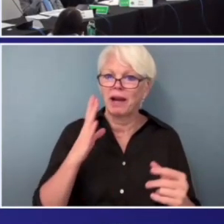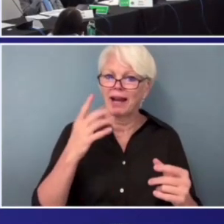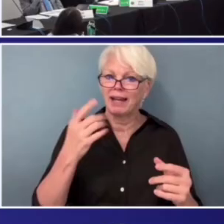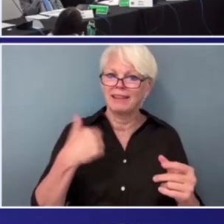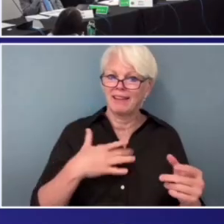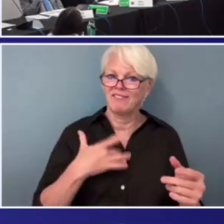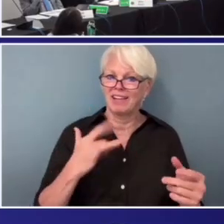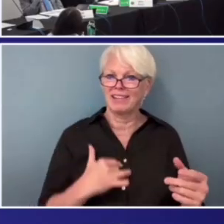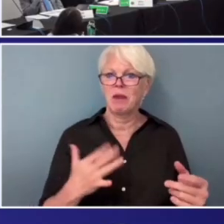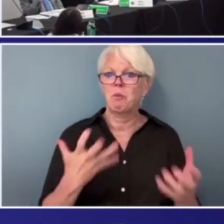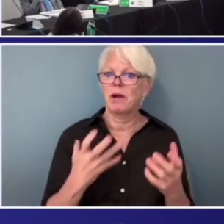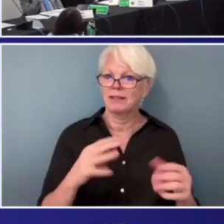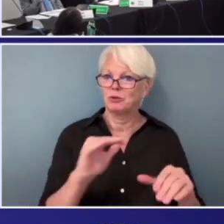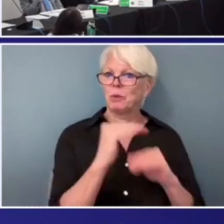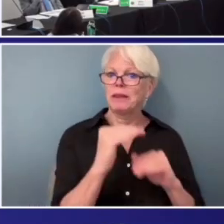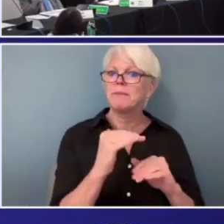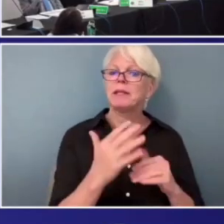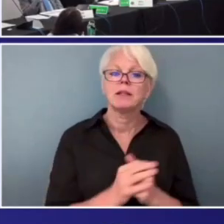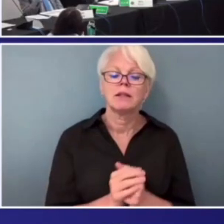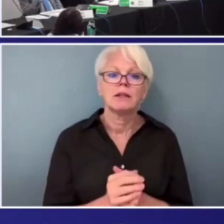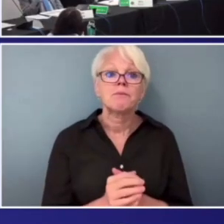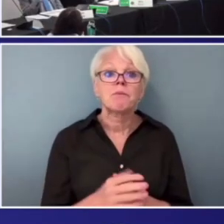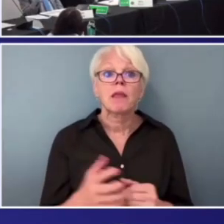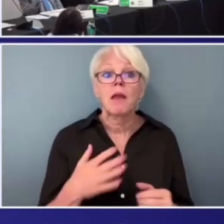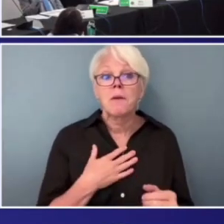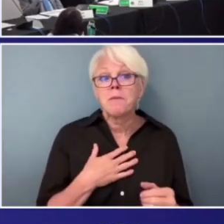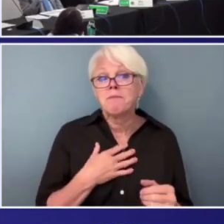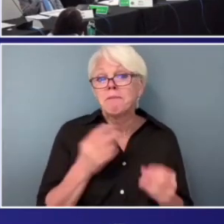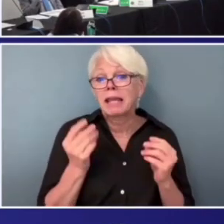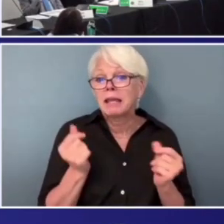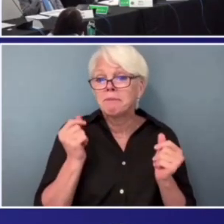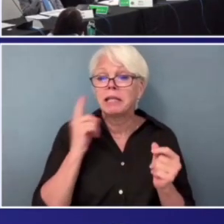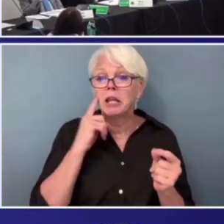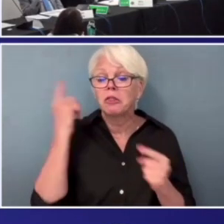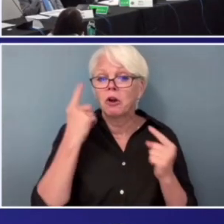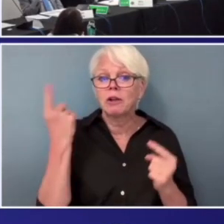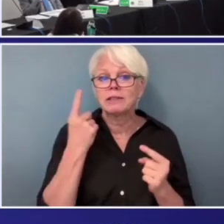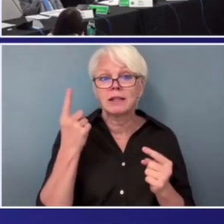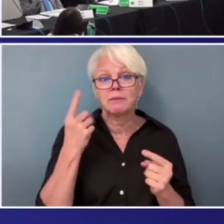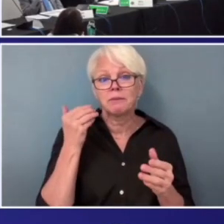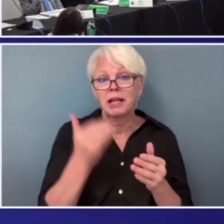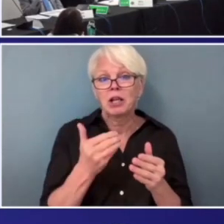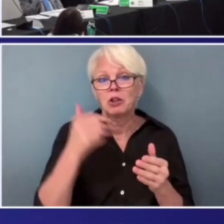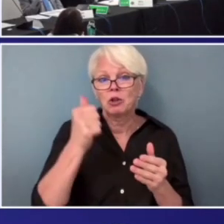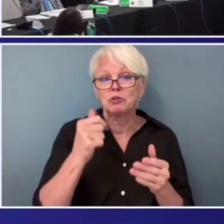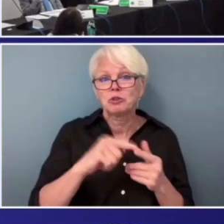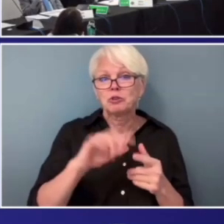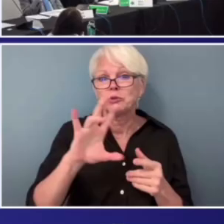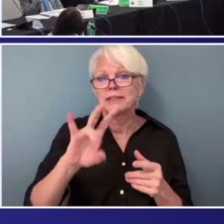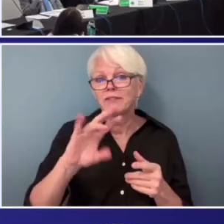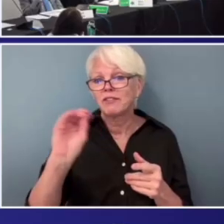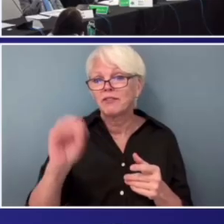My immediate thought would be something closer to 75%, but that seems like it could